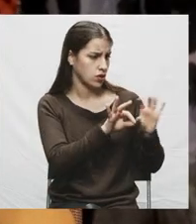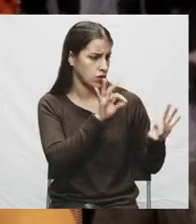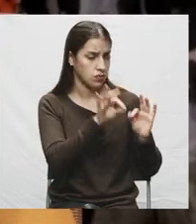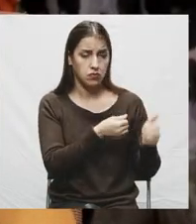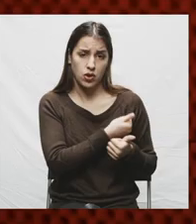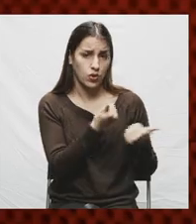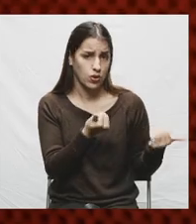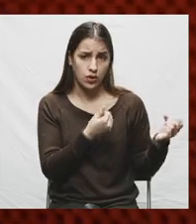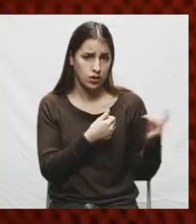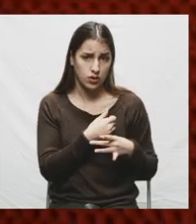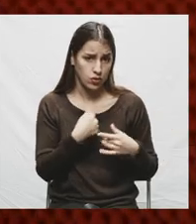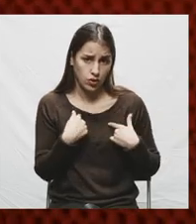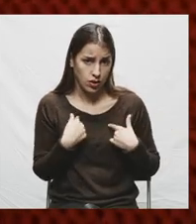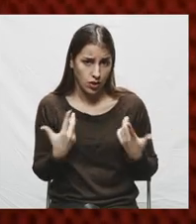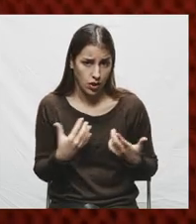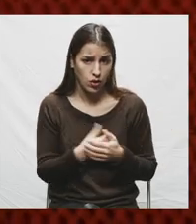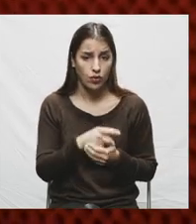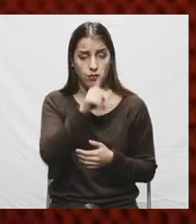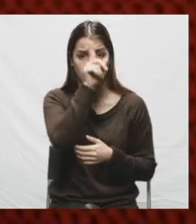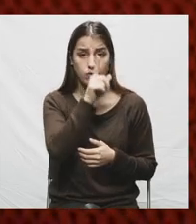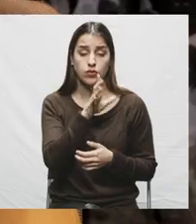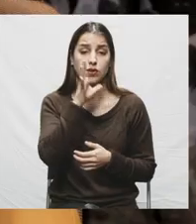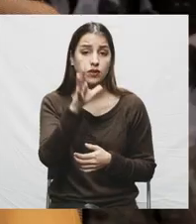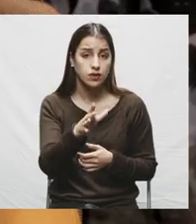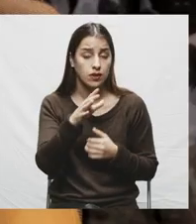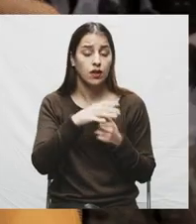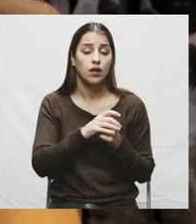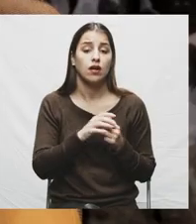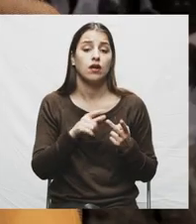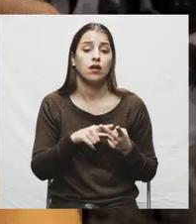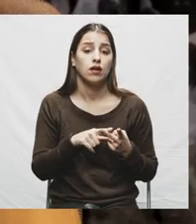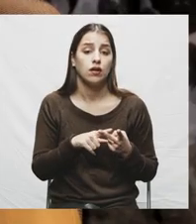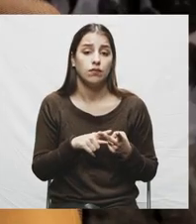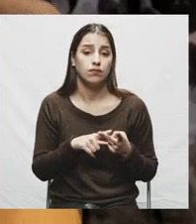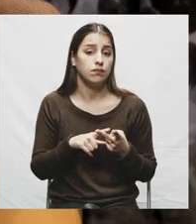More suitable? … more suitable according to the teachers, according to…